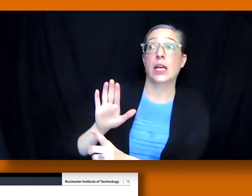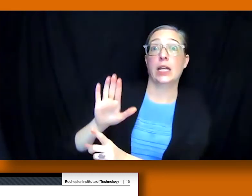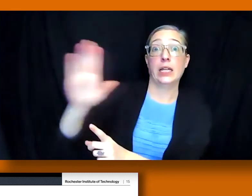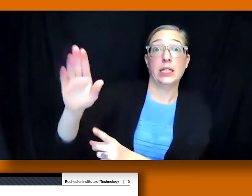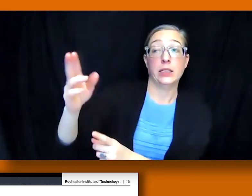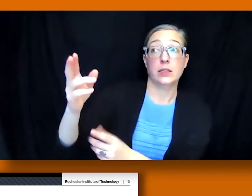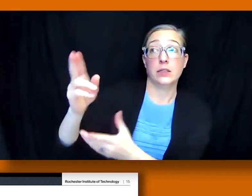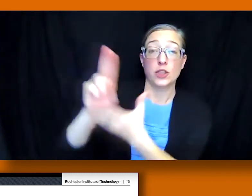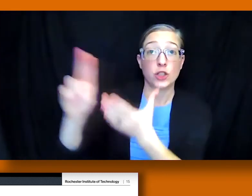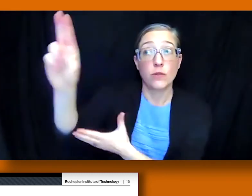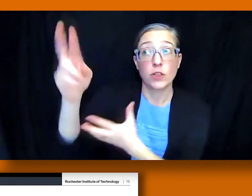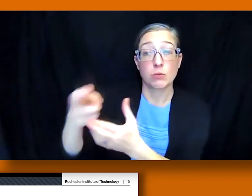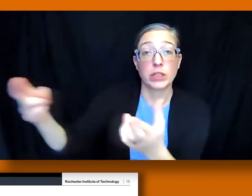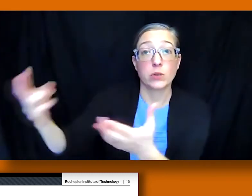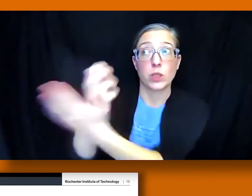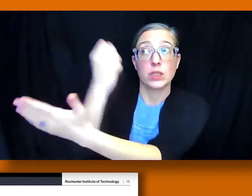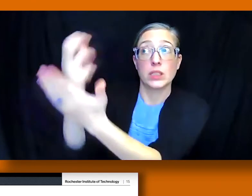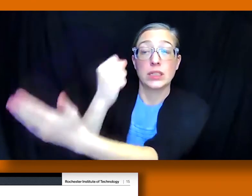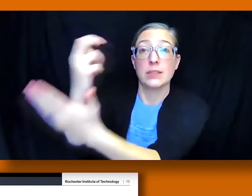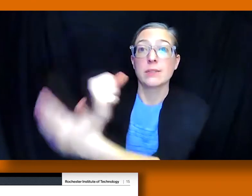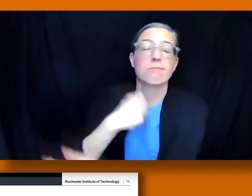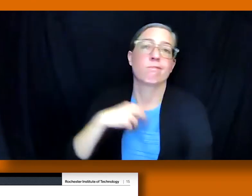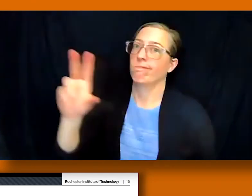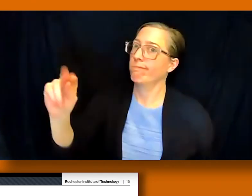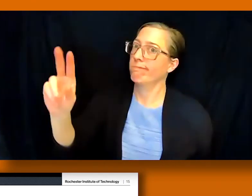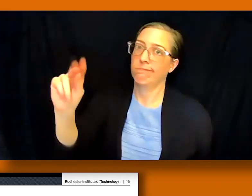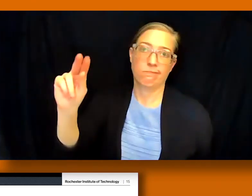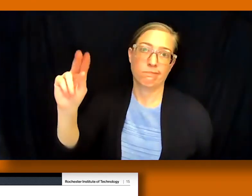Otherwise, they would generally be a subaward.